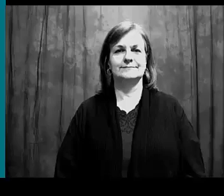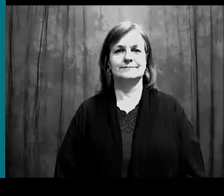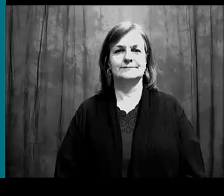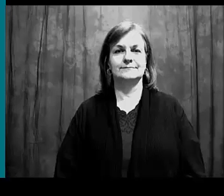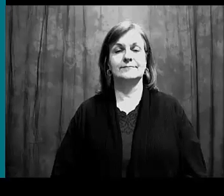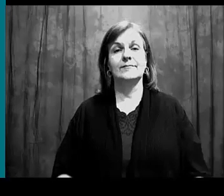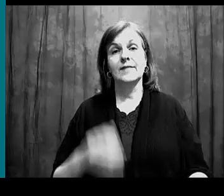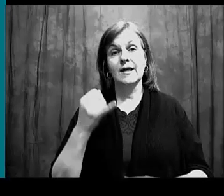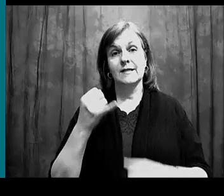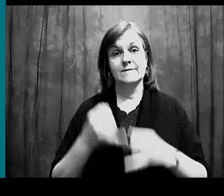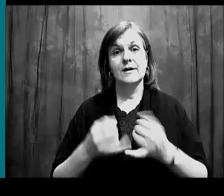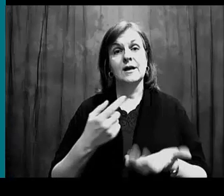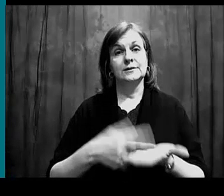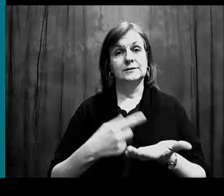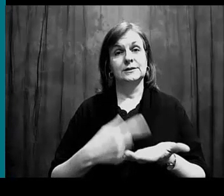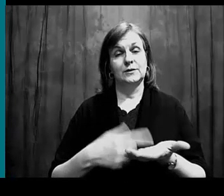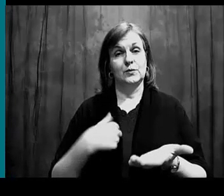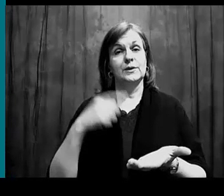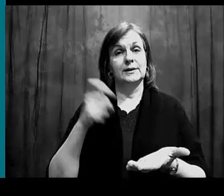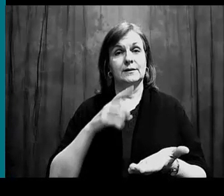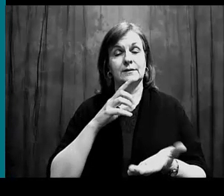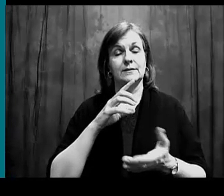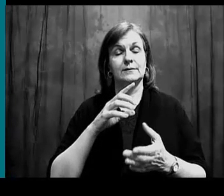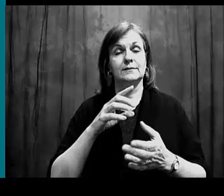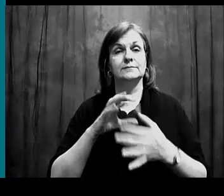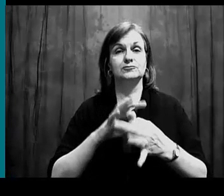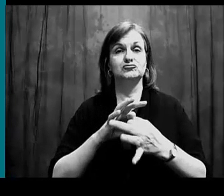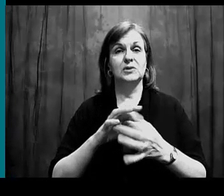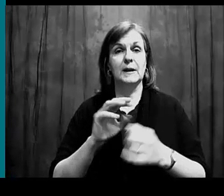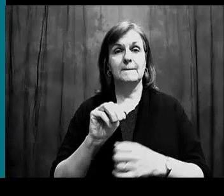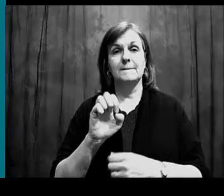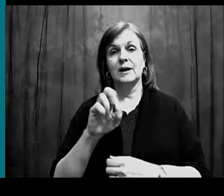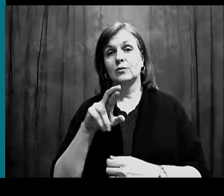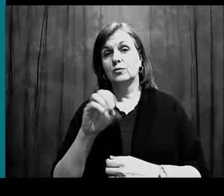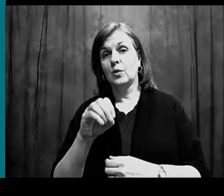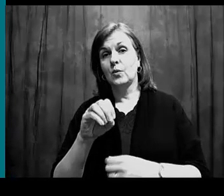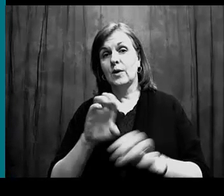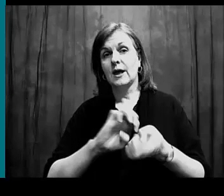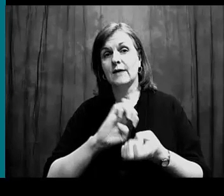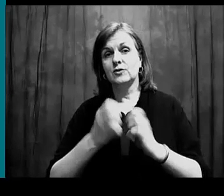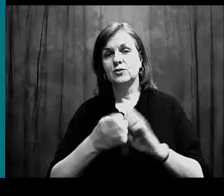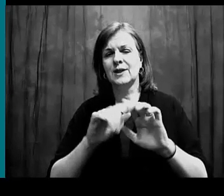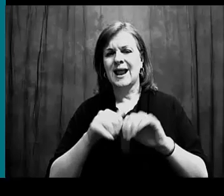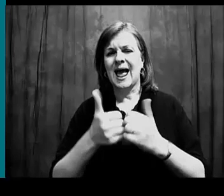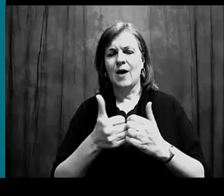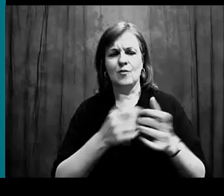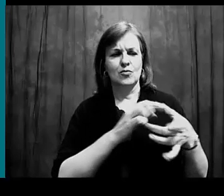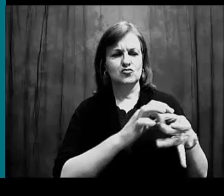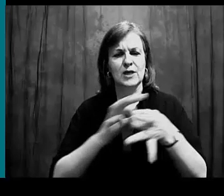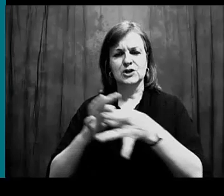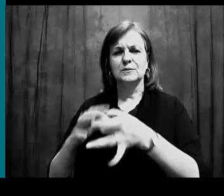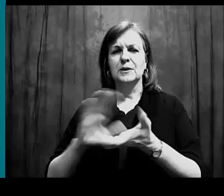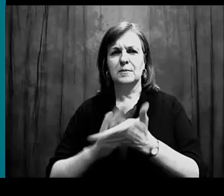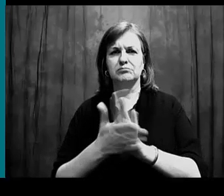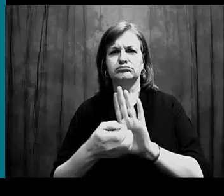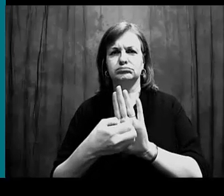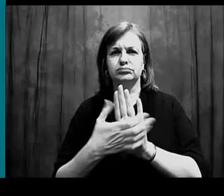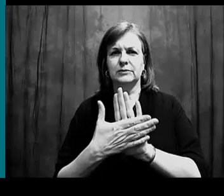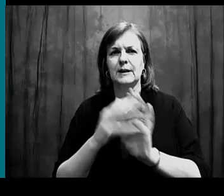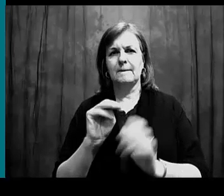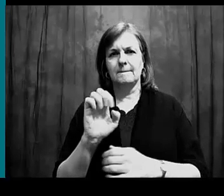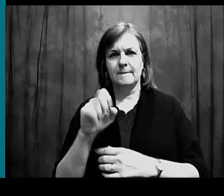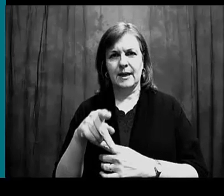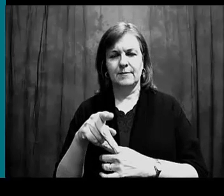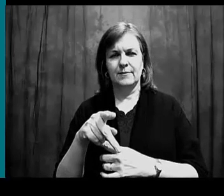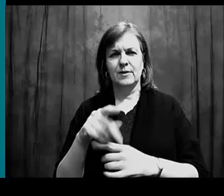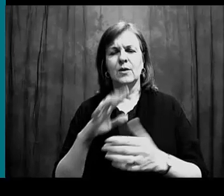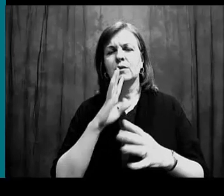The final discussion we need to have in macroevolution is how to map these relationships -- when we talk about mapping